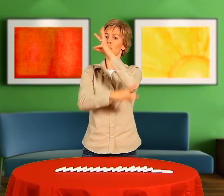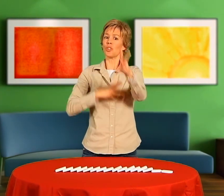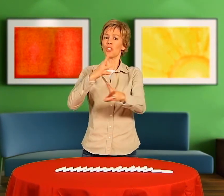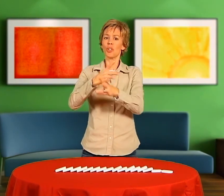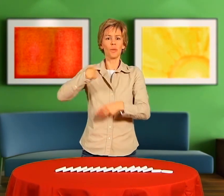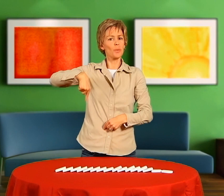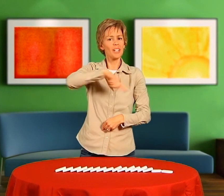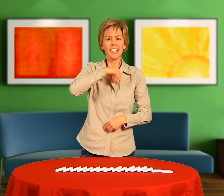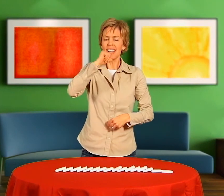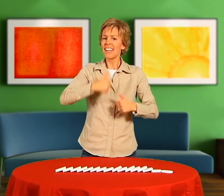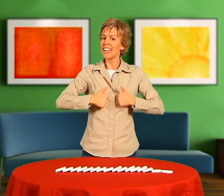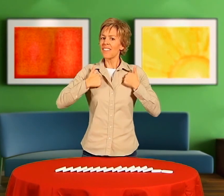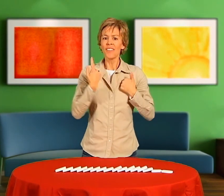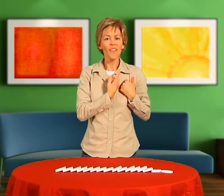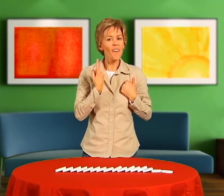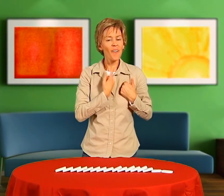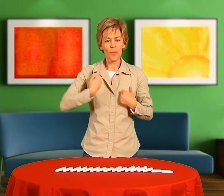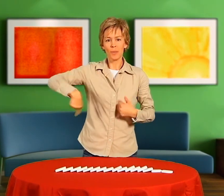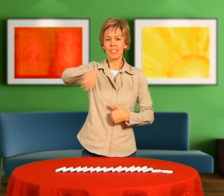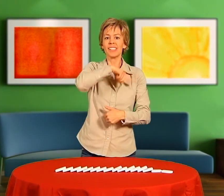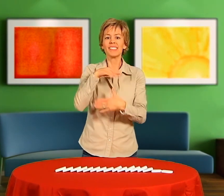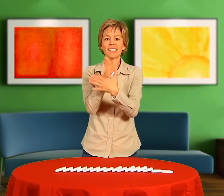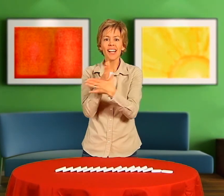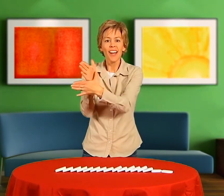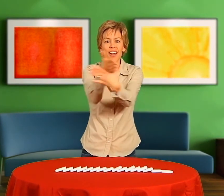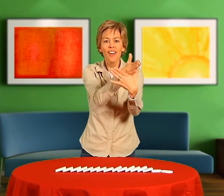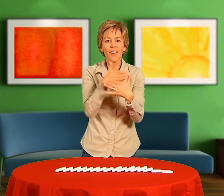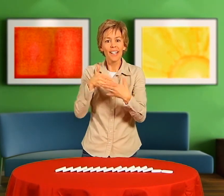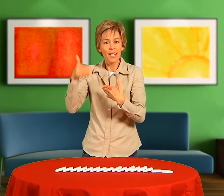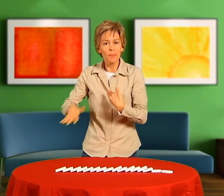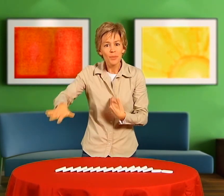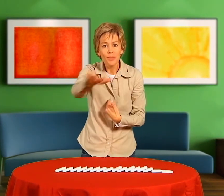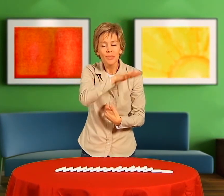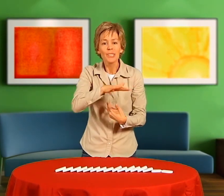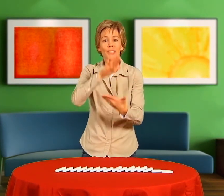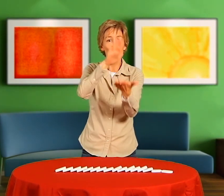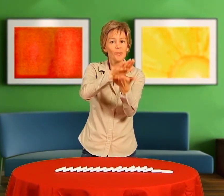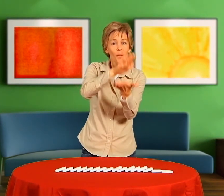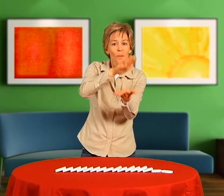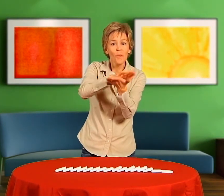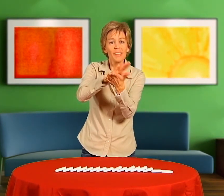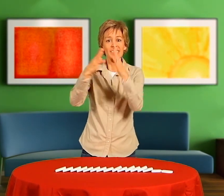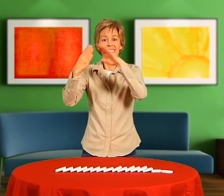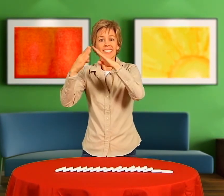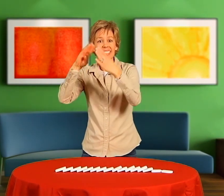IN THE WORLD, WE DON'T LIVE ALONE. WE SHARE THINGS AT SCHOOL, IN TOWNS.